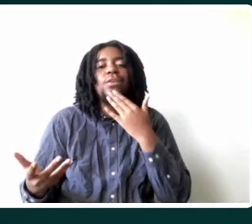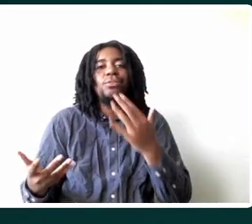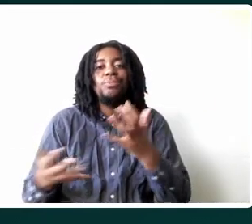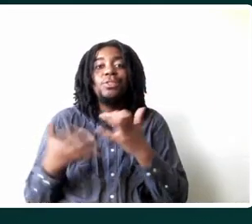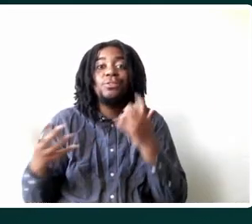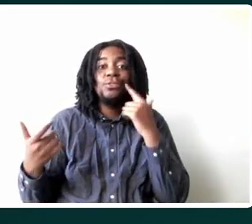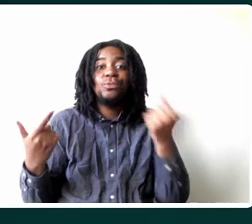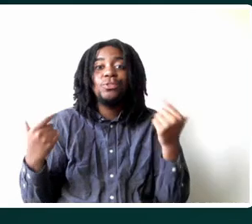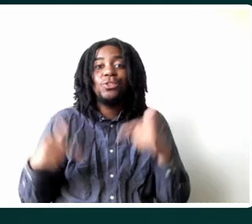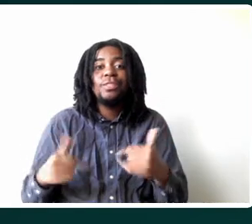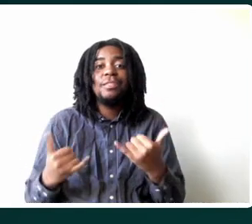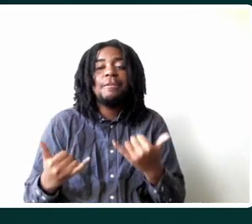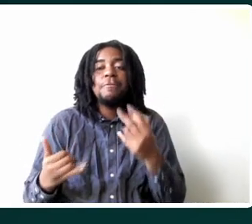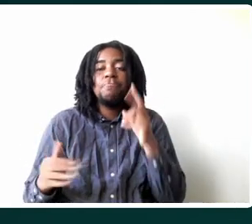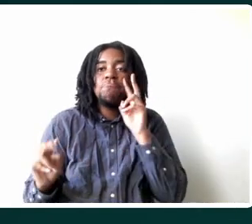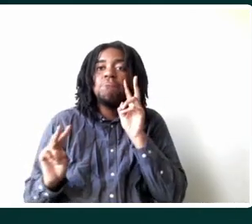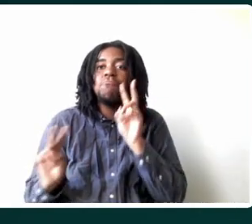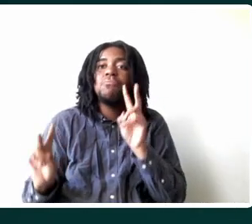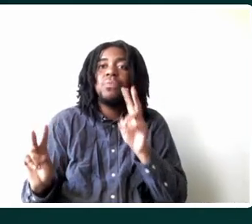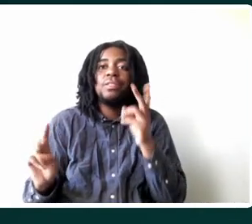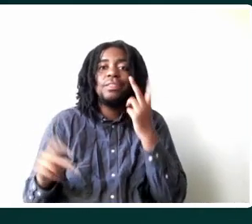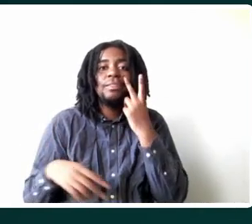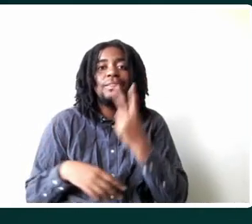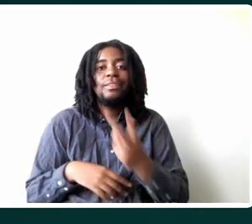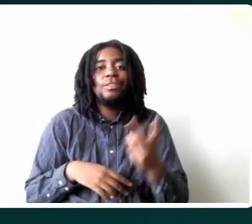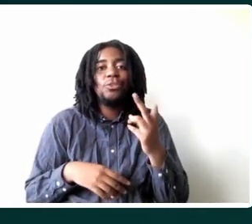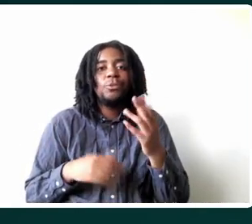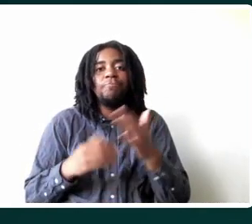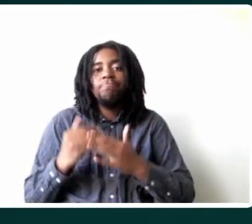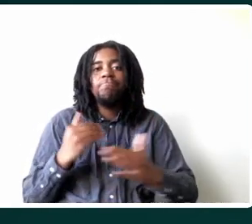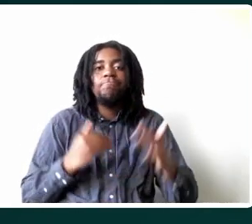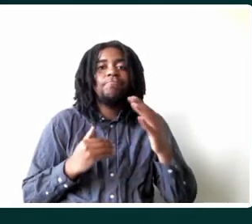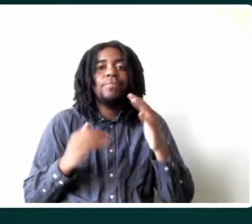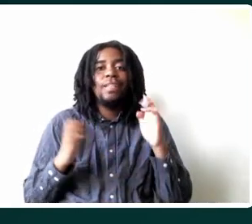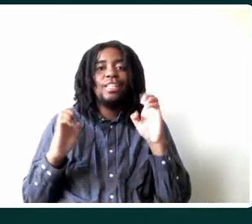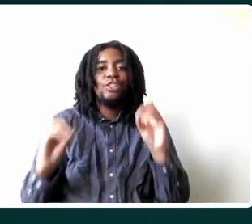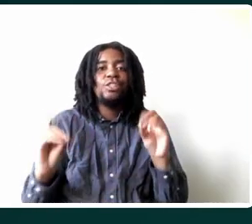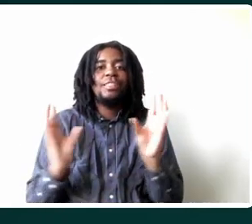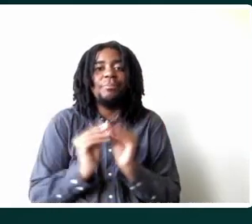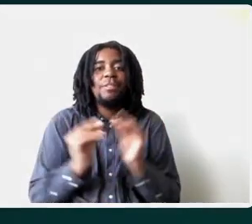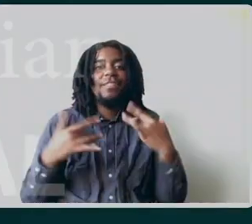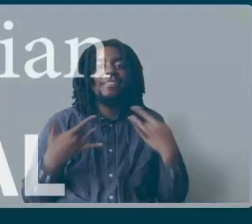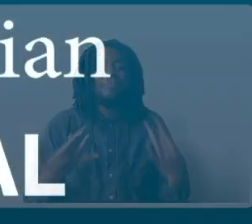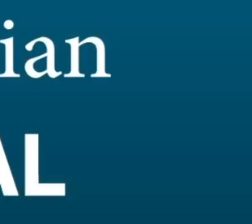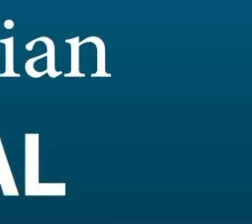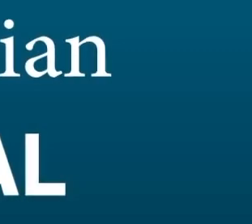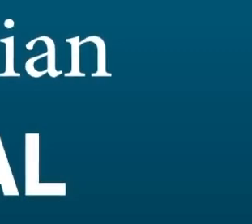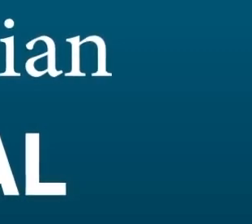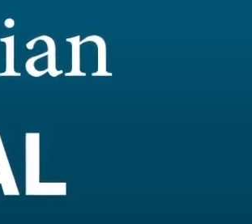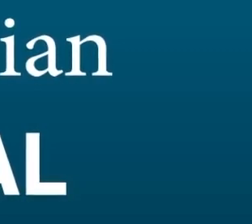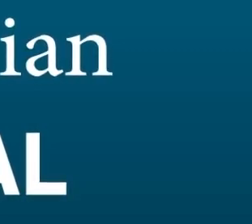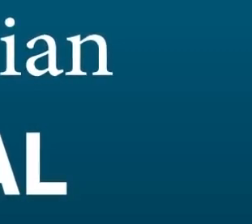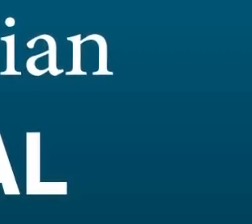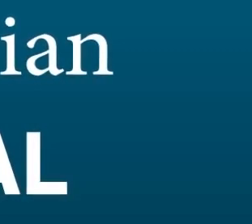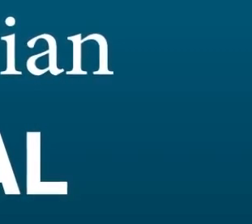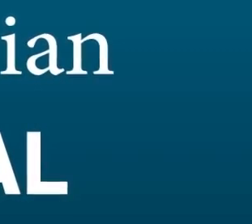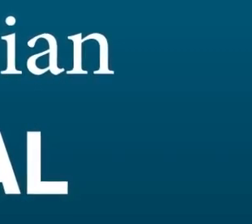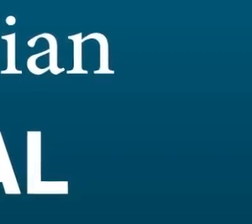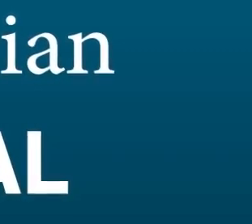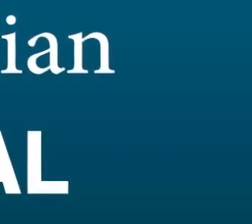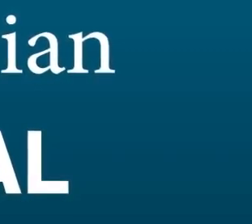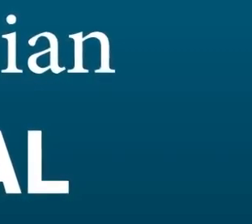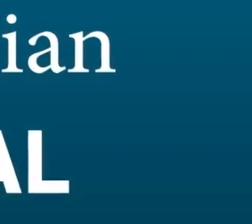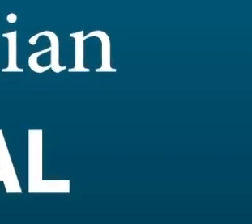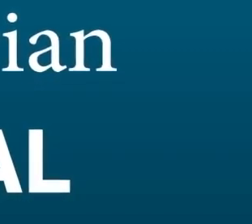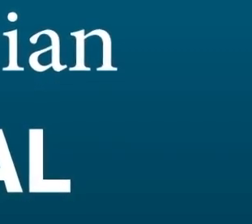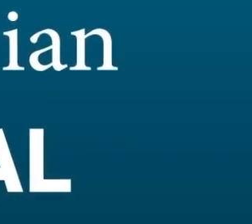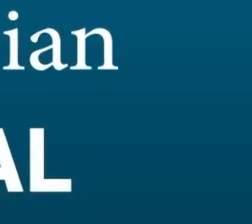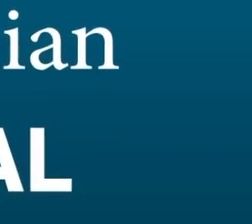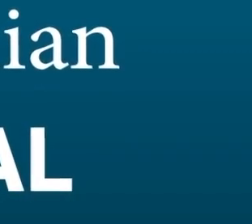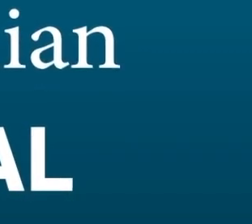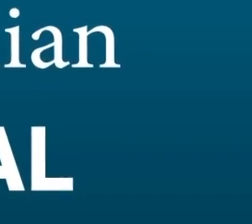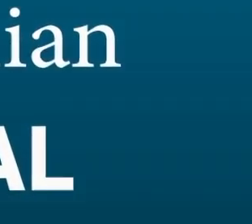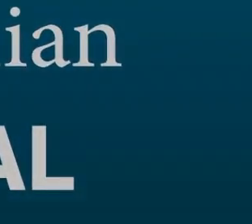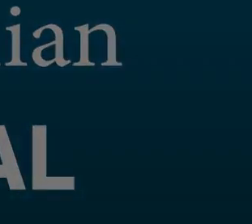forward to seeing you at the remainder of our education summit events. Thank you, everyone.